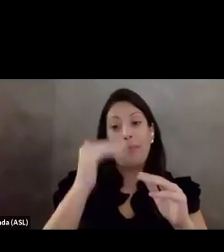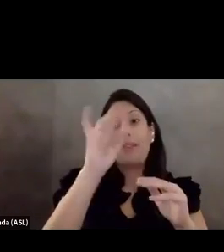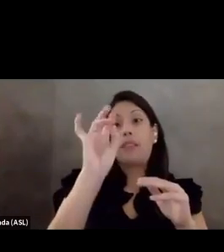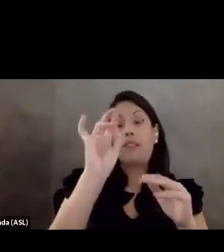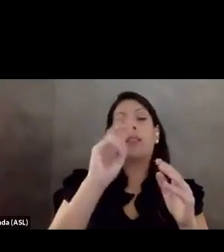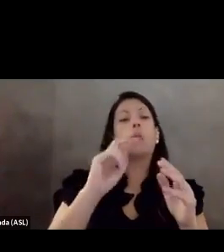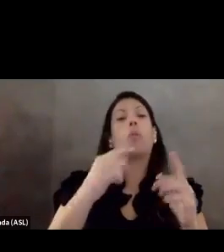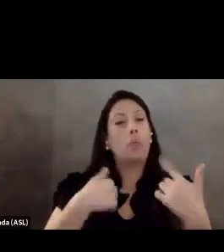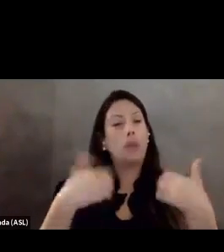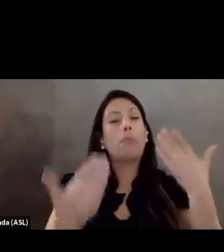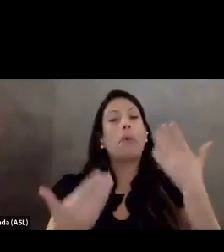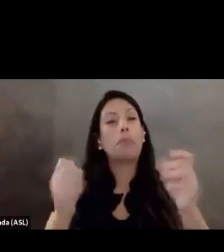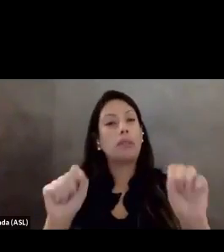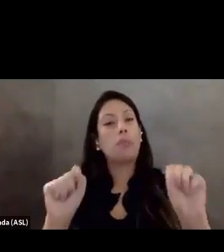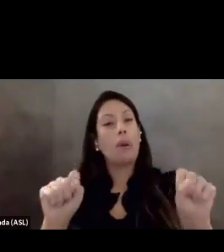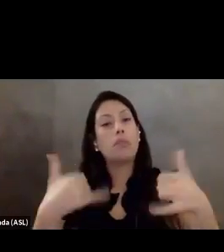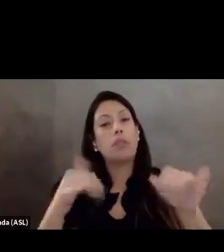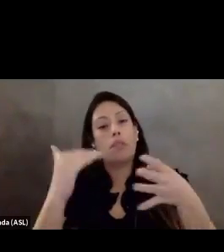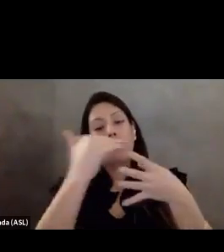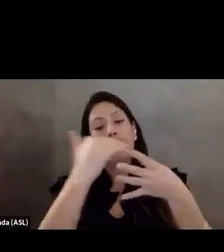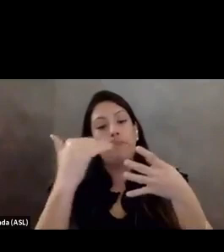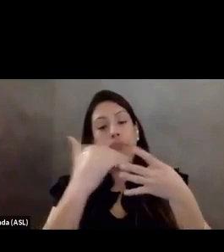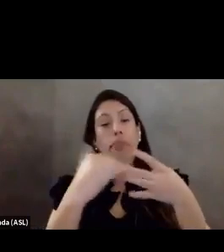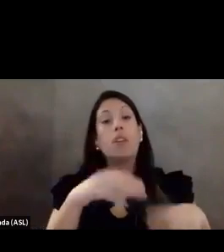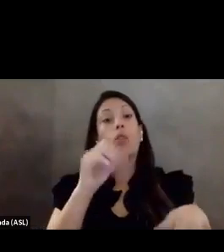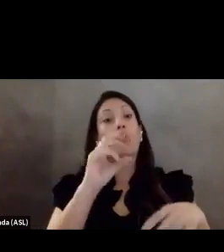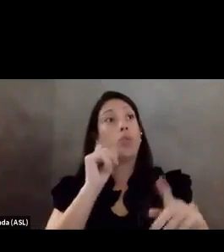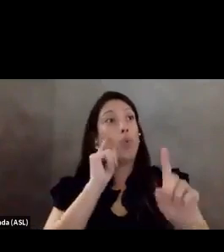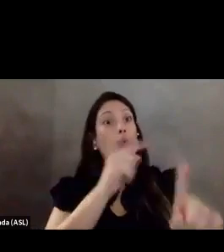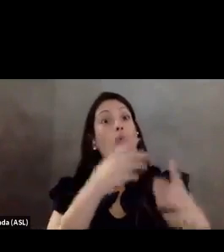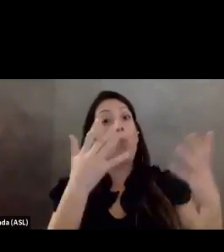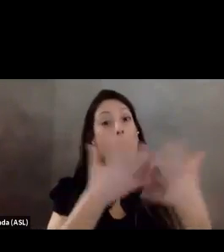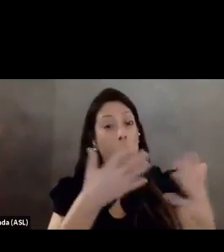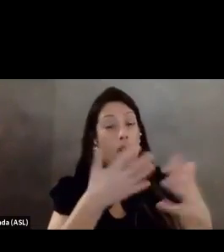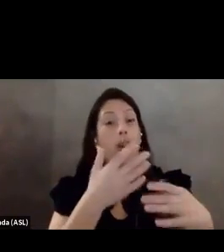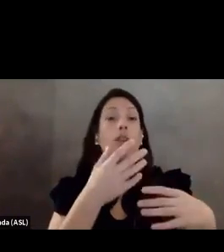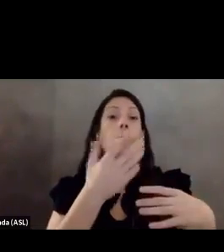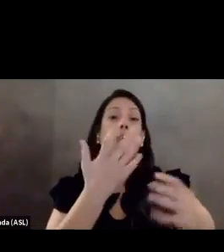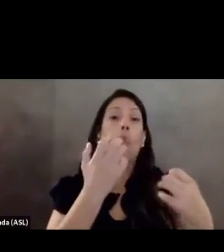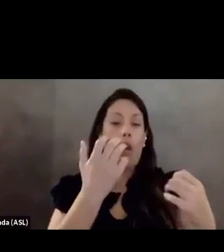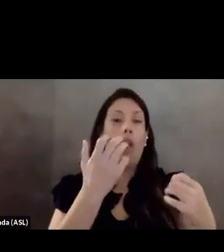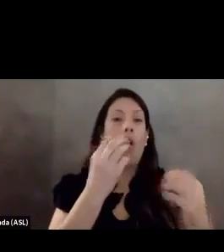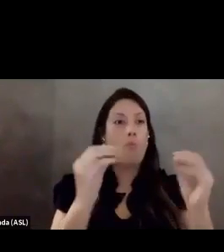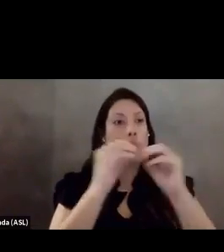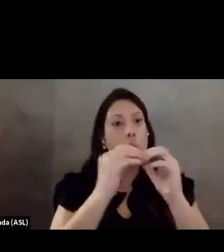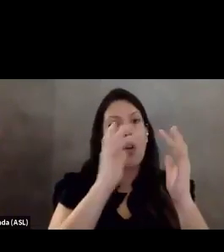and provide outreach for our most hardly hit groups in the county,